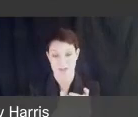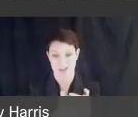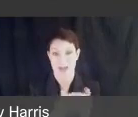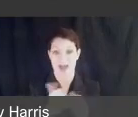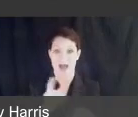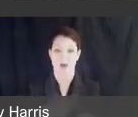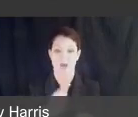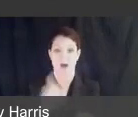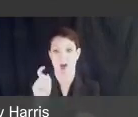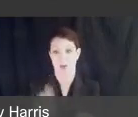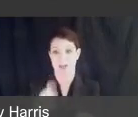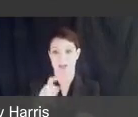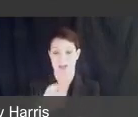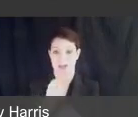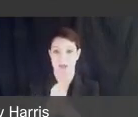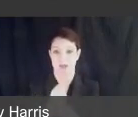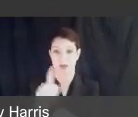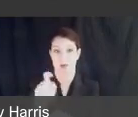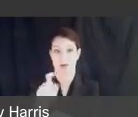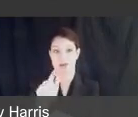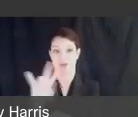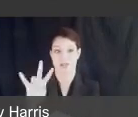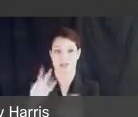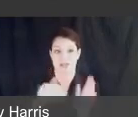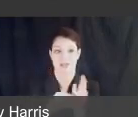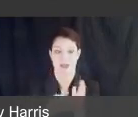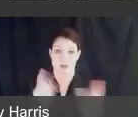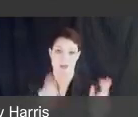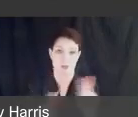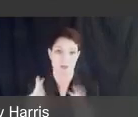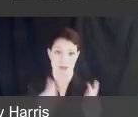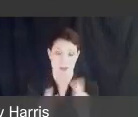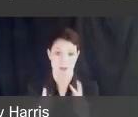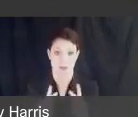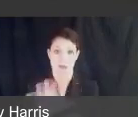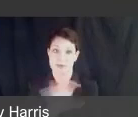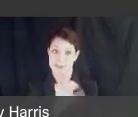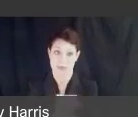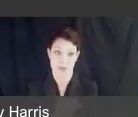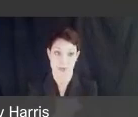to get those 127,000 people scheduled. I mean we could, we can give them appointments but it will